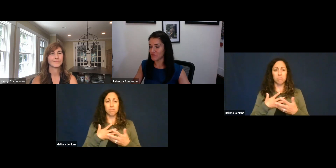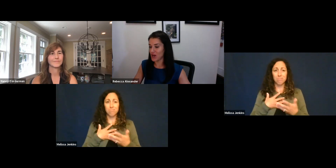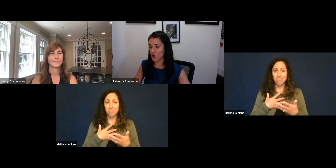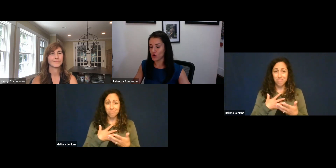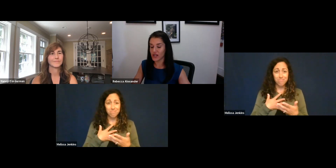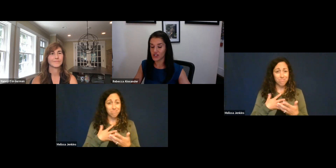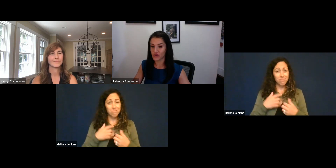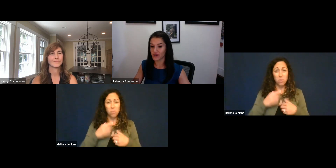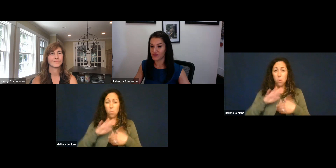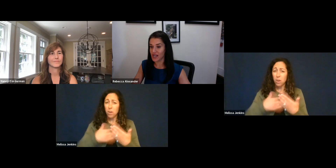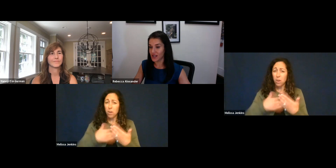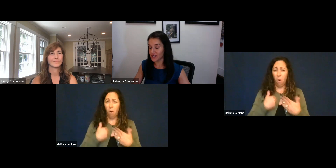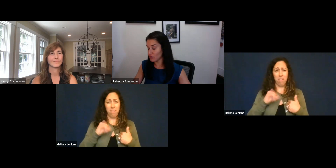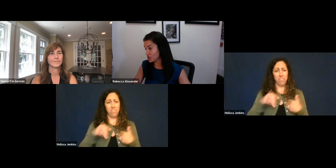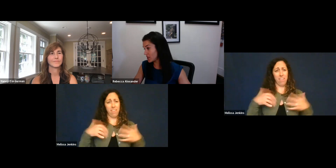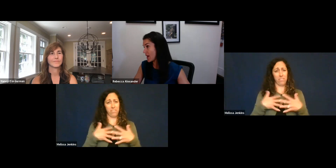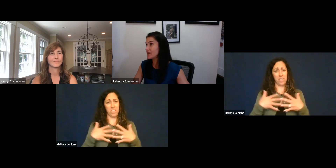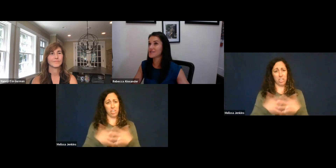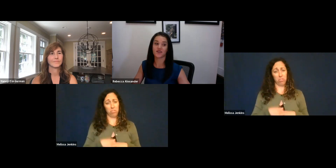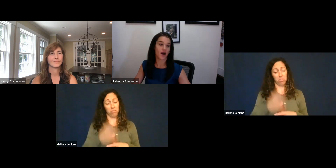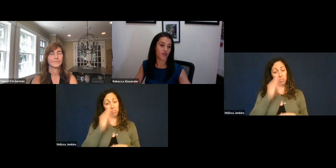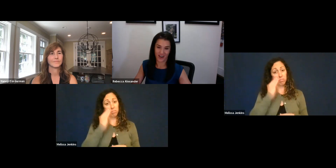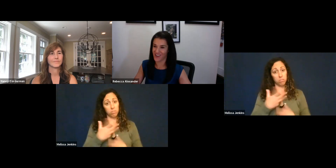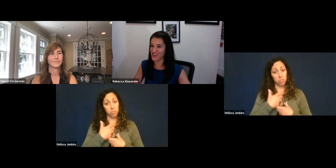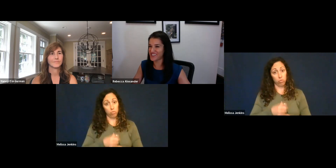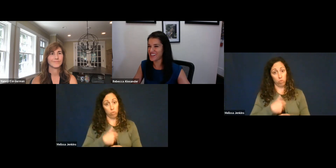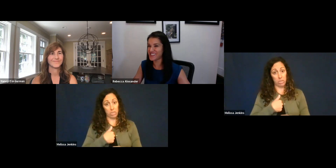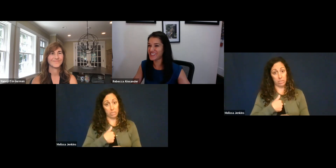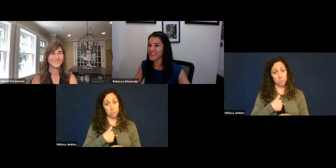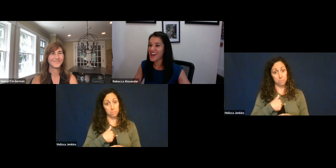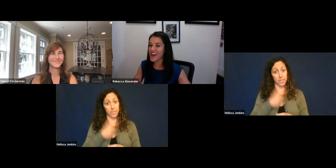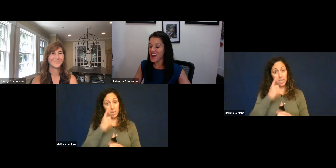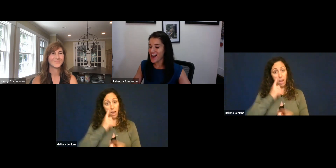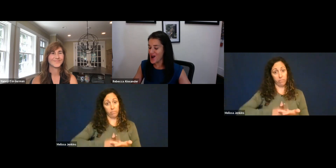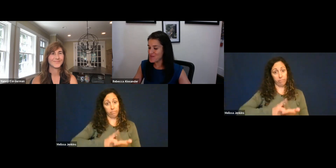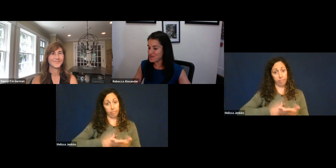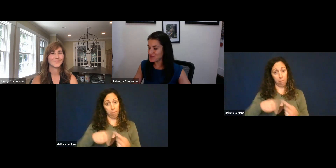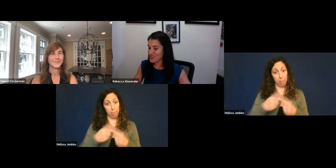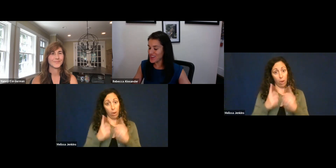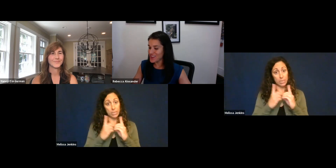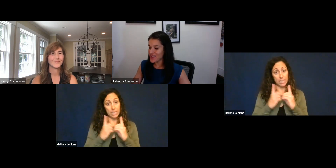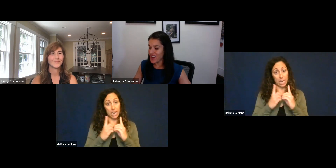in my own history of dating-- which, again, is another conversation--